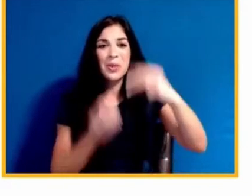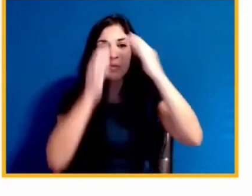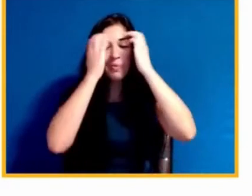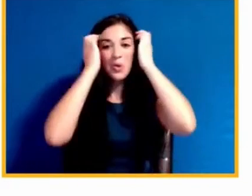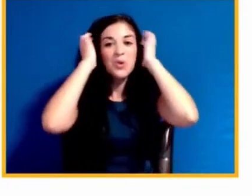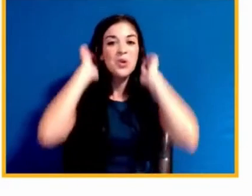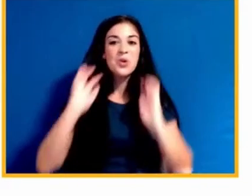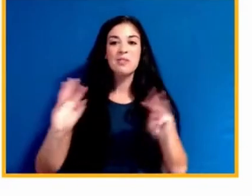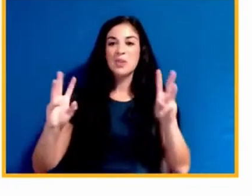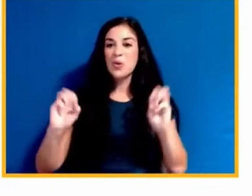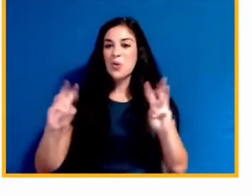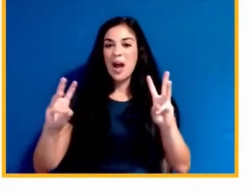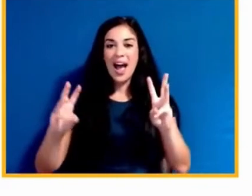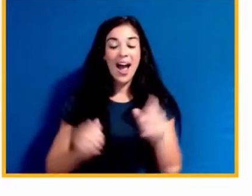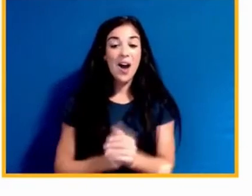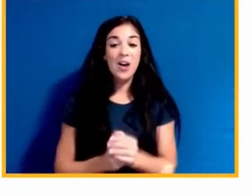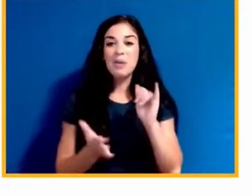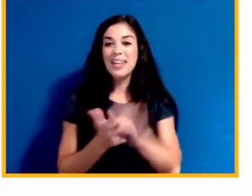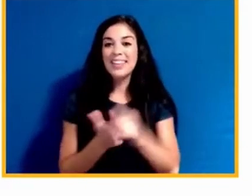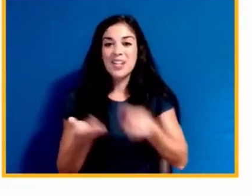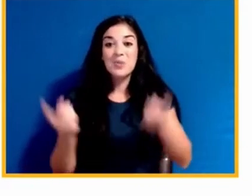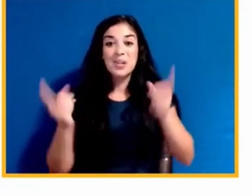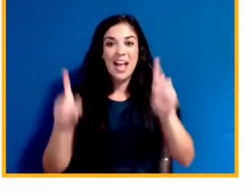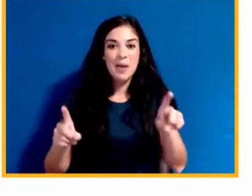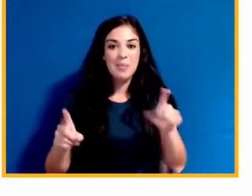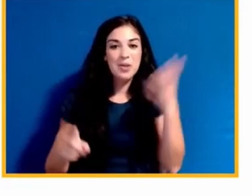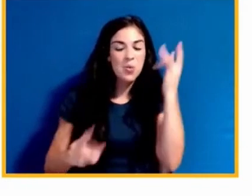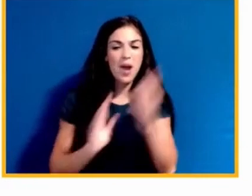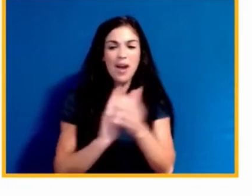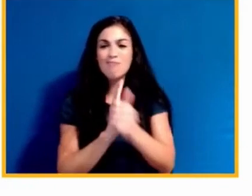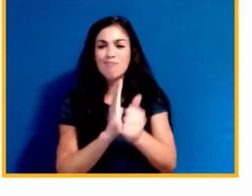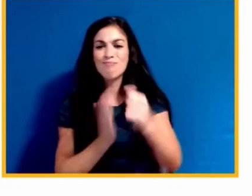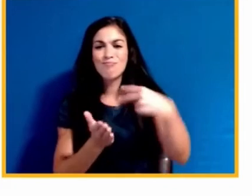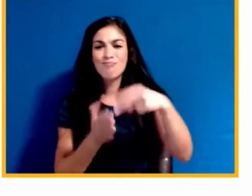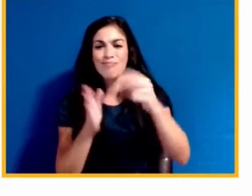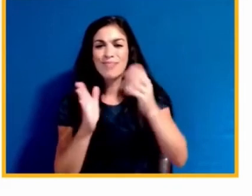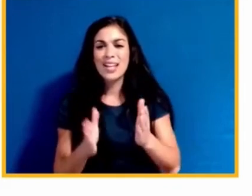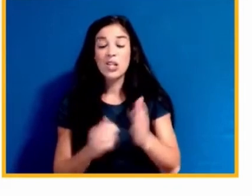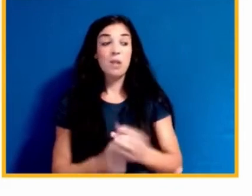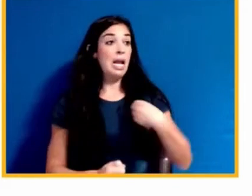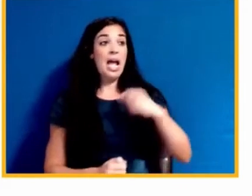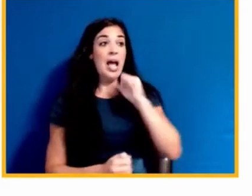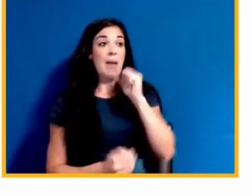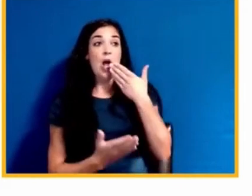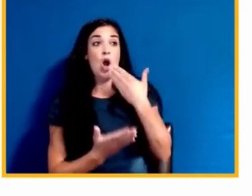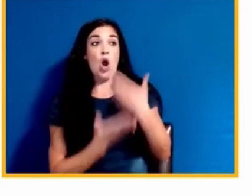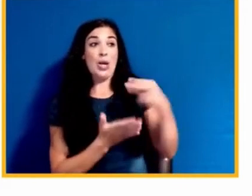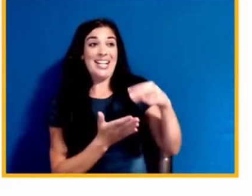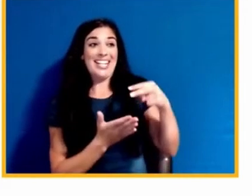Maybe that's just what happens when, you know, you're that good at dancing. I don't know. I'm not that great at dancing, at least I don't think so, that's